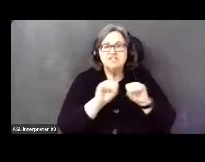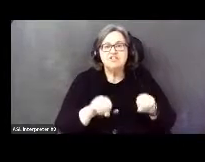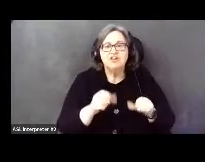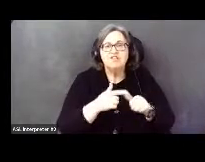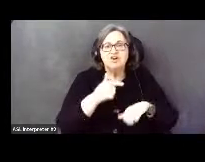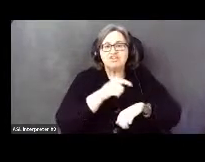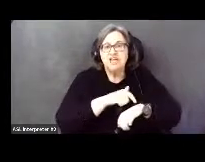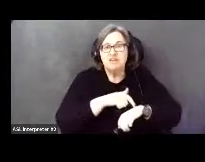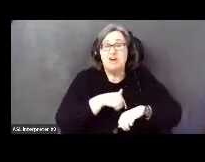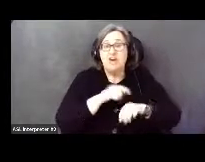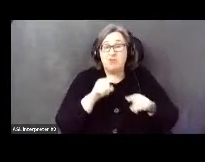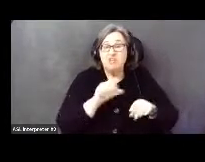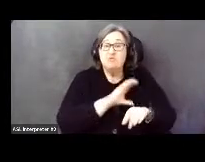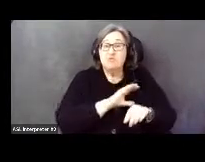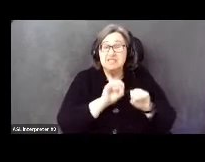since the night I was arrested. It was